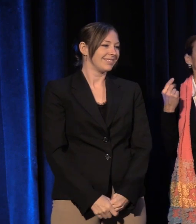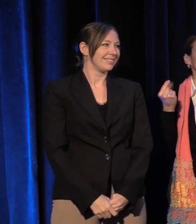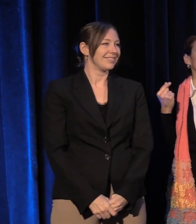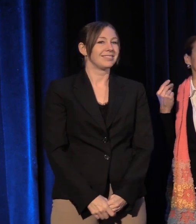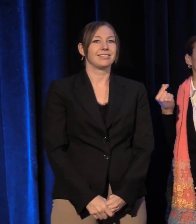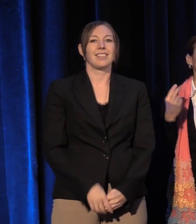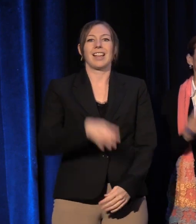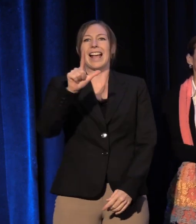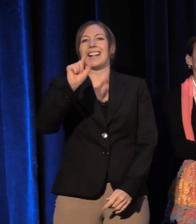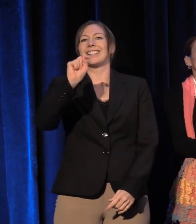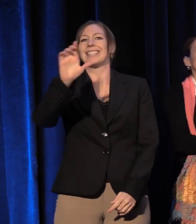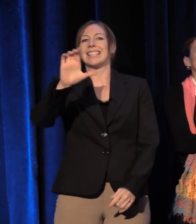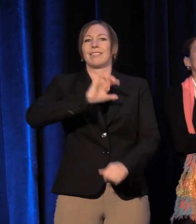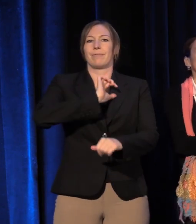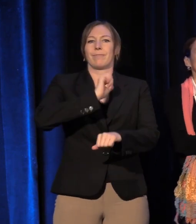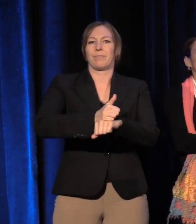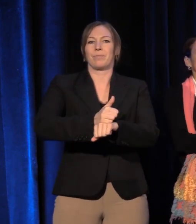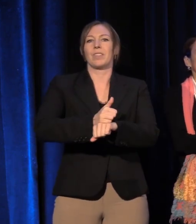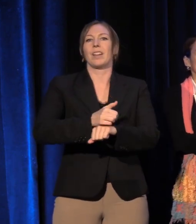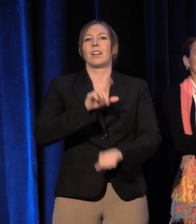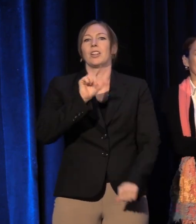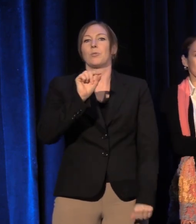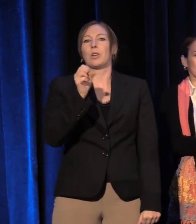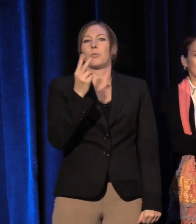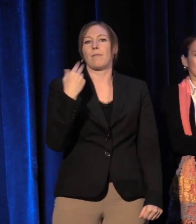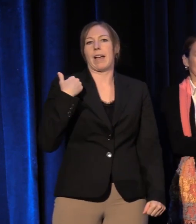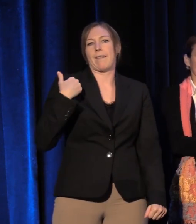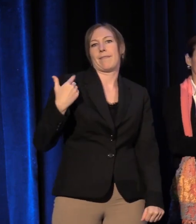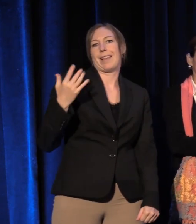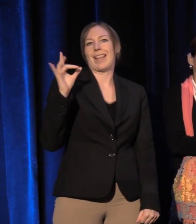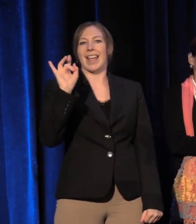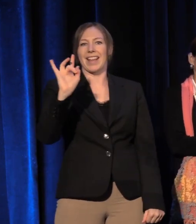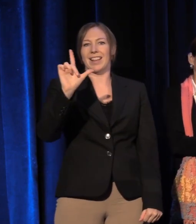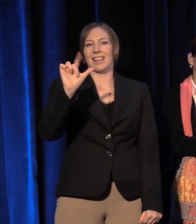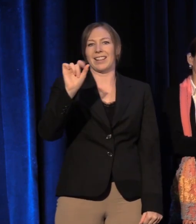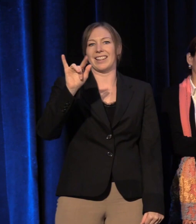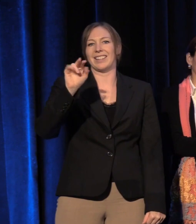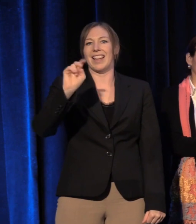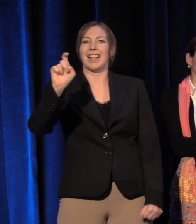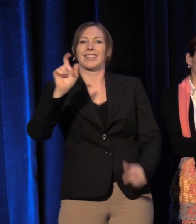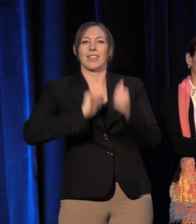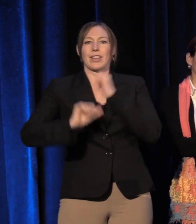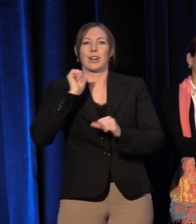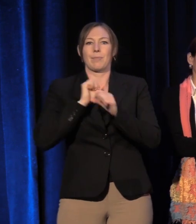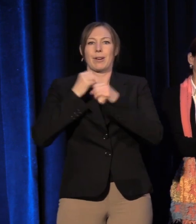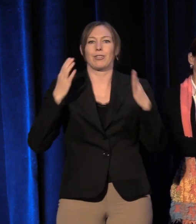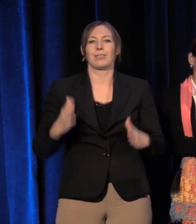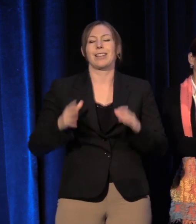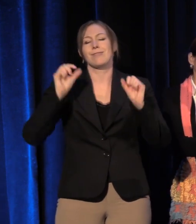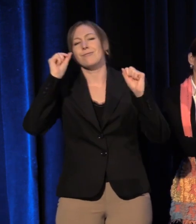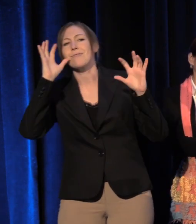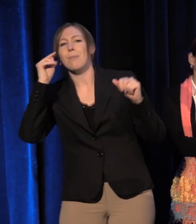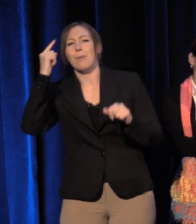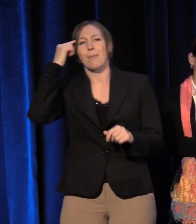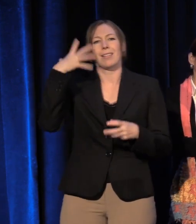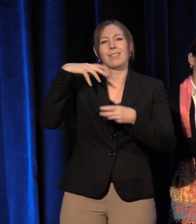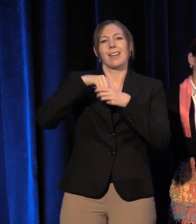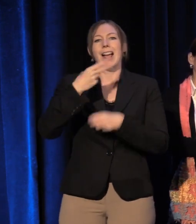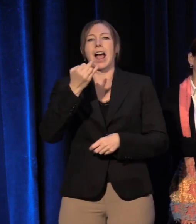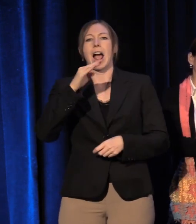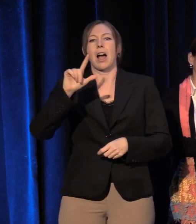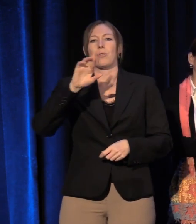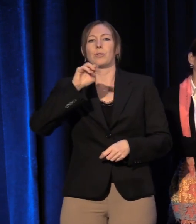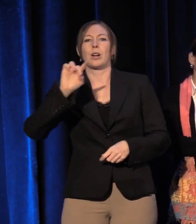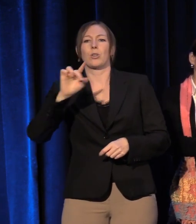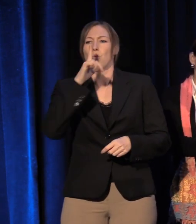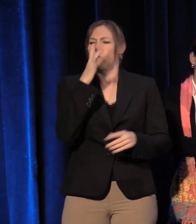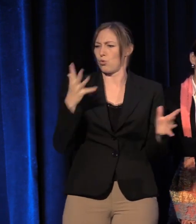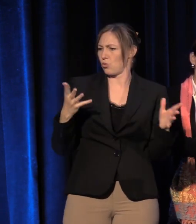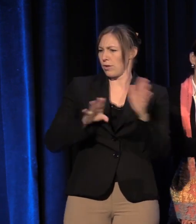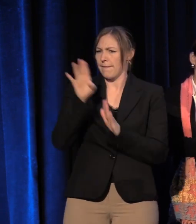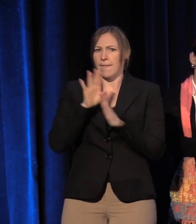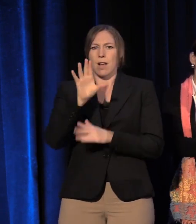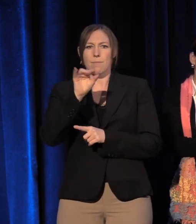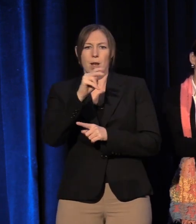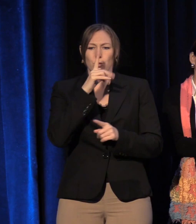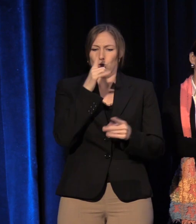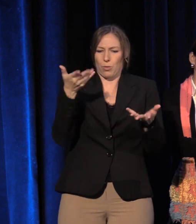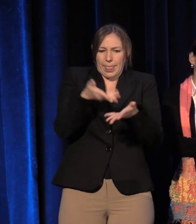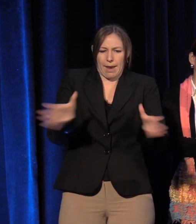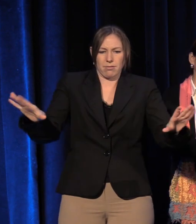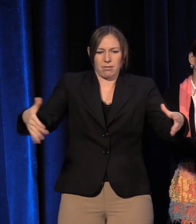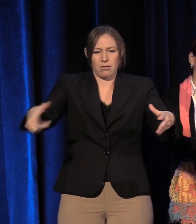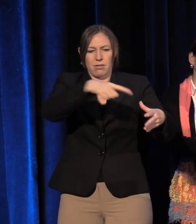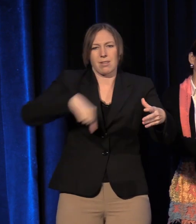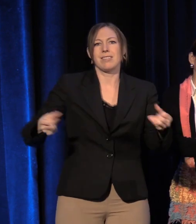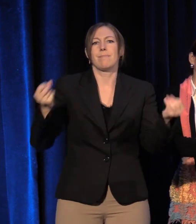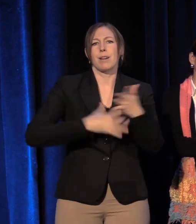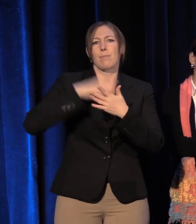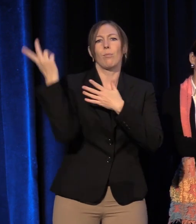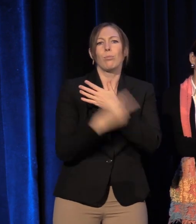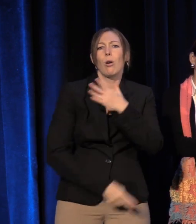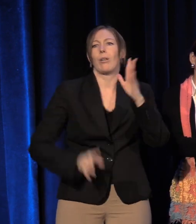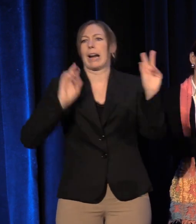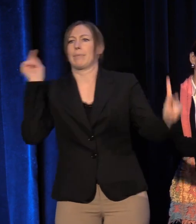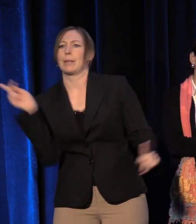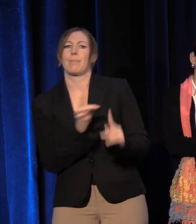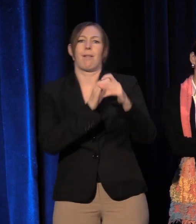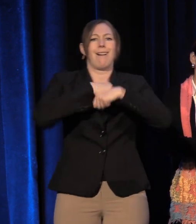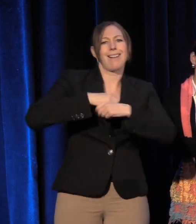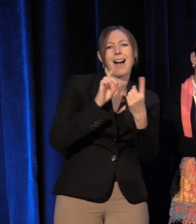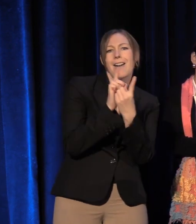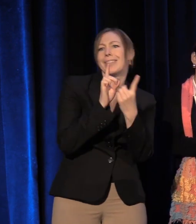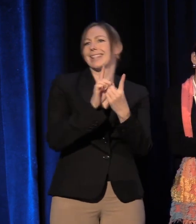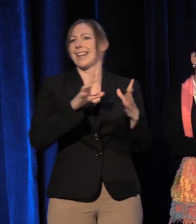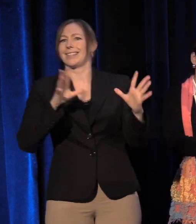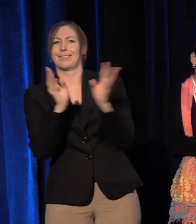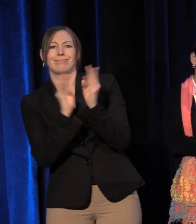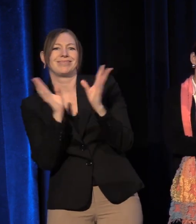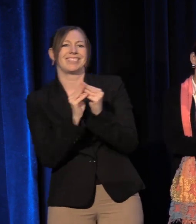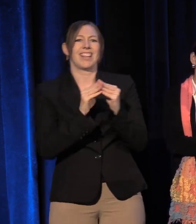The LTC was seeded in 2012 by eight Latinx theatre makers and the incredible minds at HowlRound, but the community that makes up our Commons is rooted in so many places and programs, conferences and coffee dates, gatherings formal and informal.